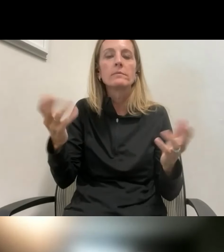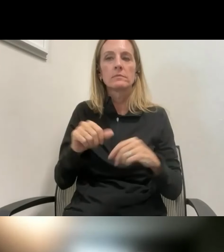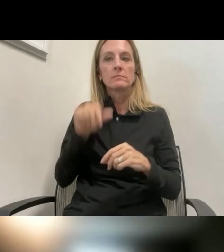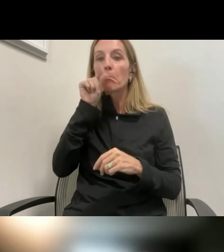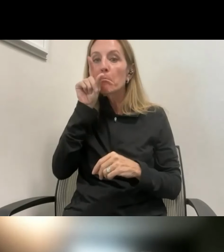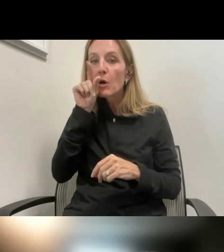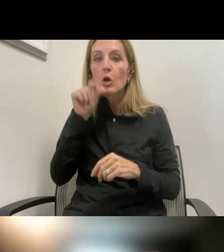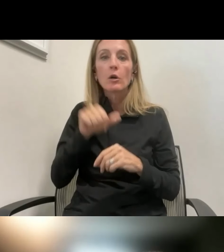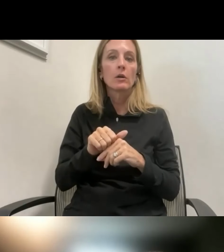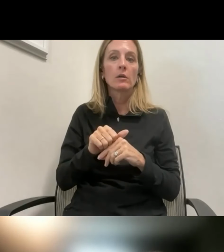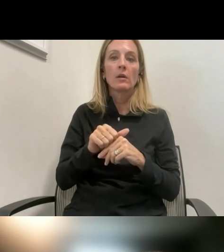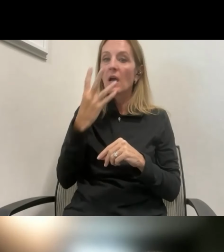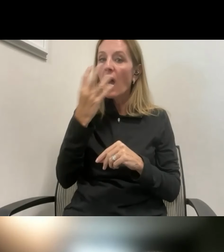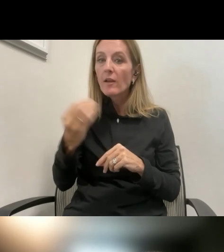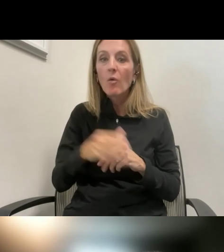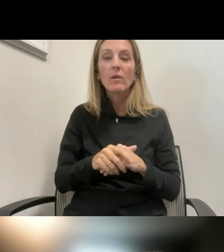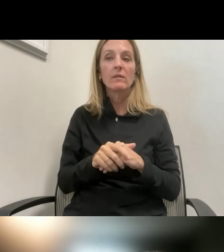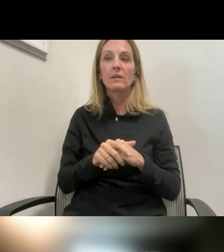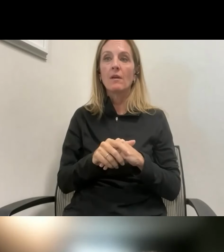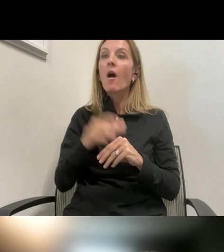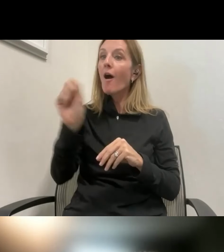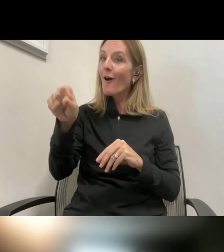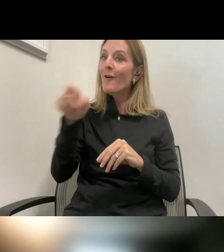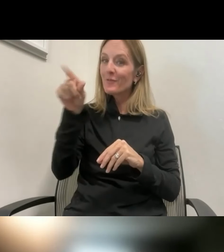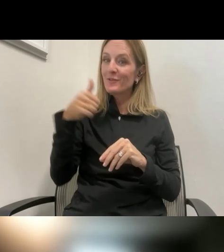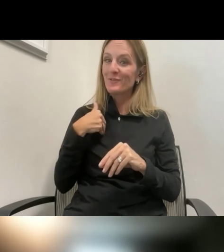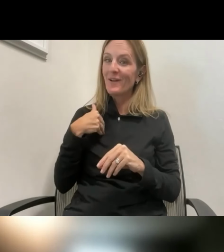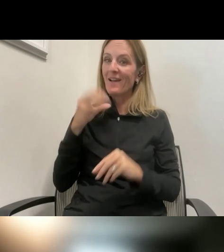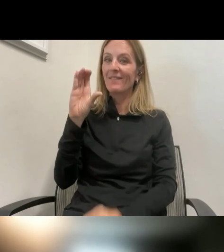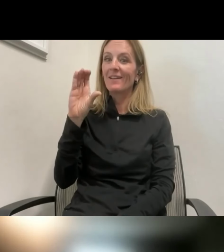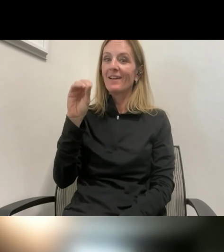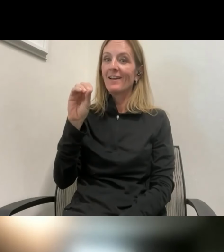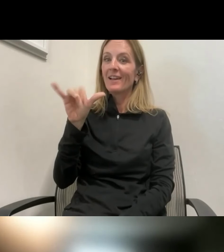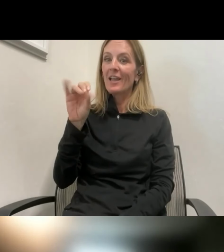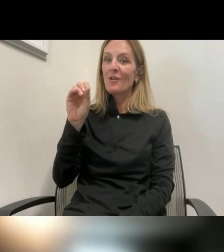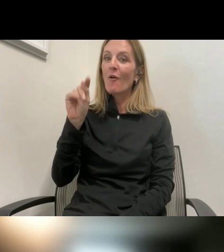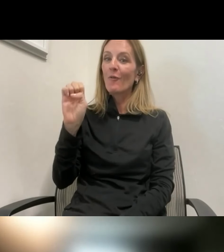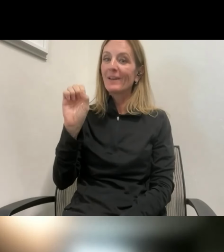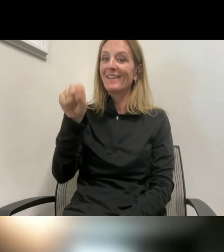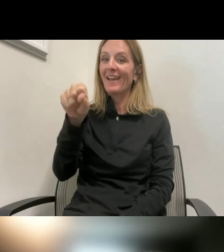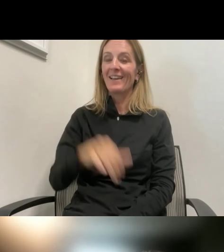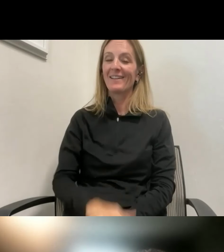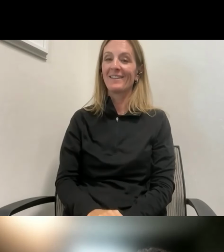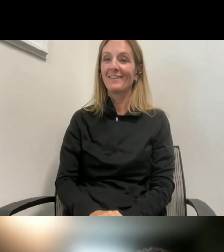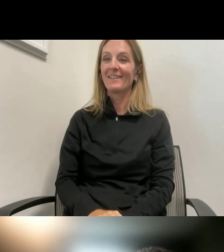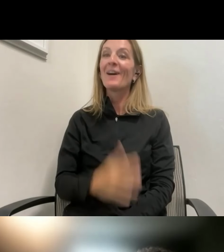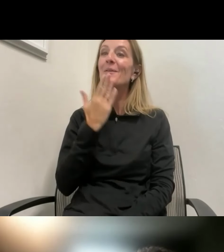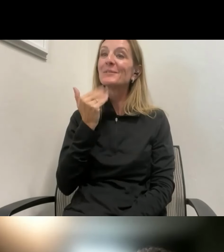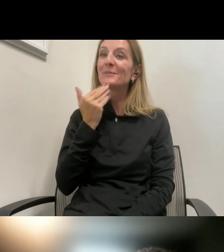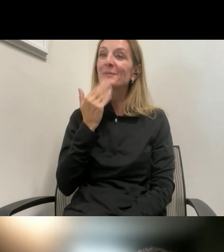Coyote, yeah. Yeah. [Indigenous word] oh sweet! Thank you.